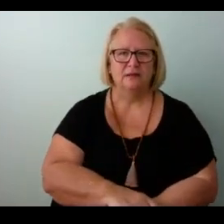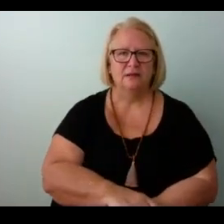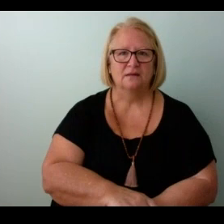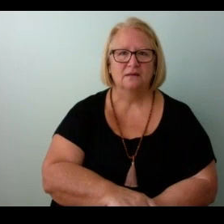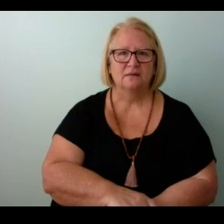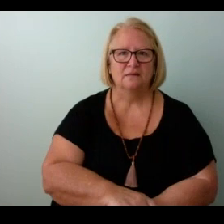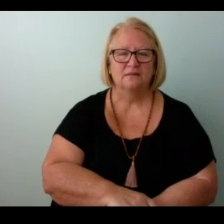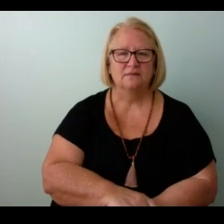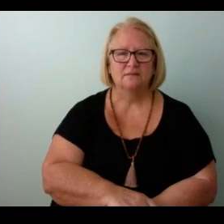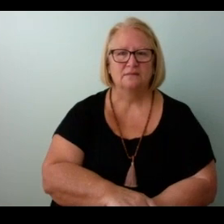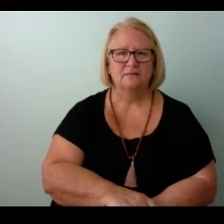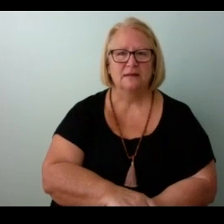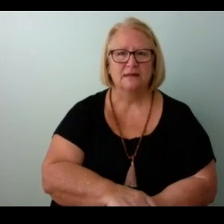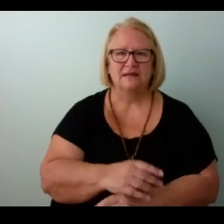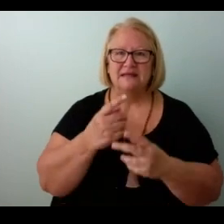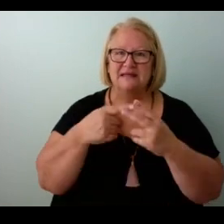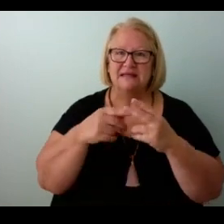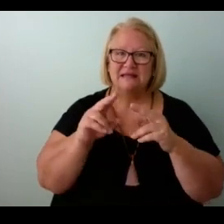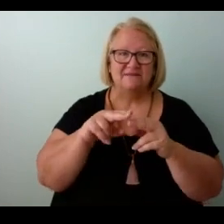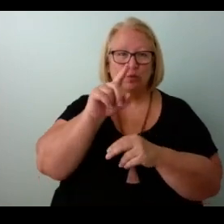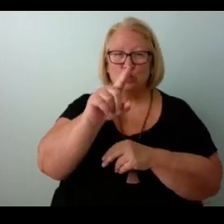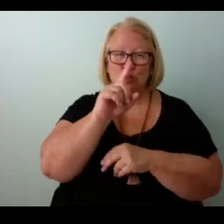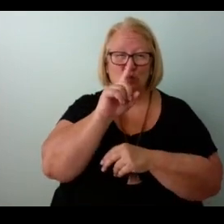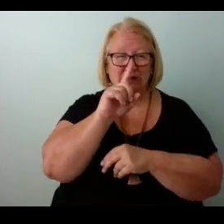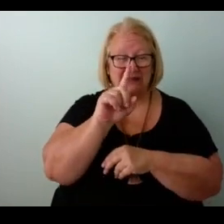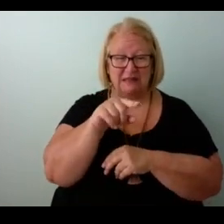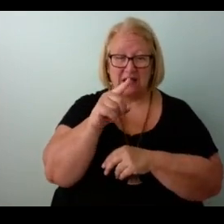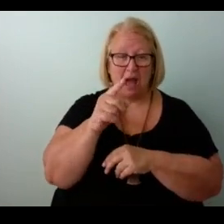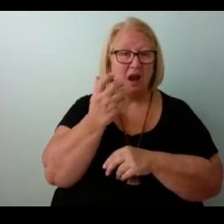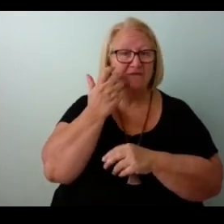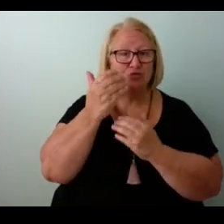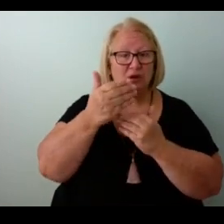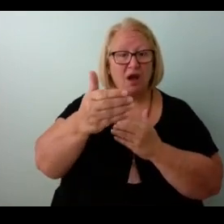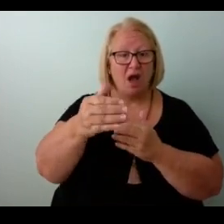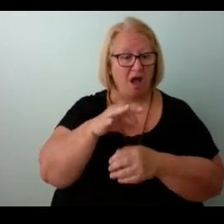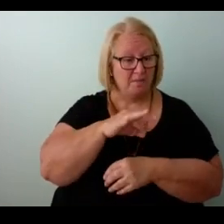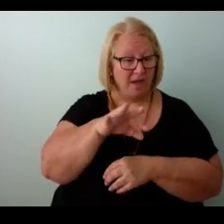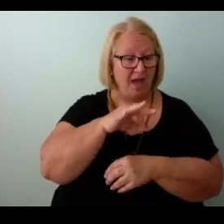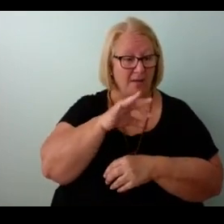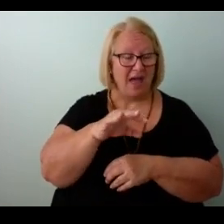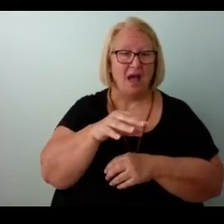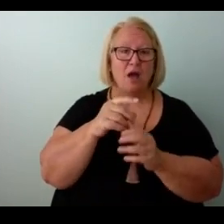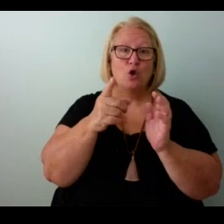you can meet the repayments going forward so the refinance won't be successful because